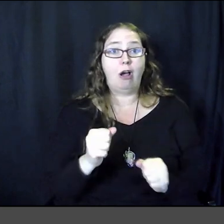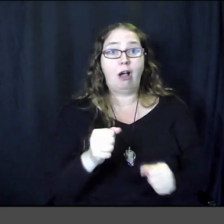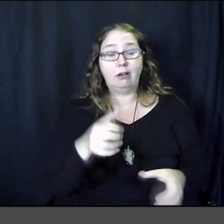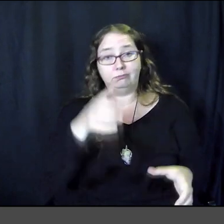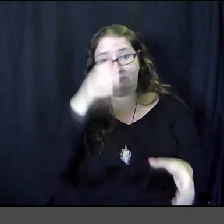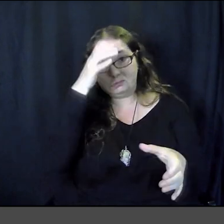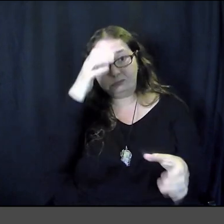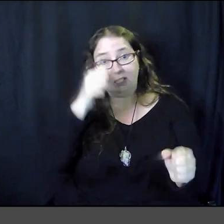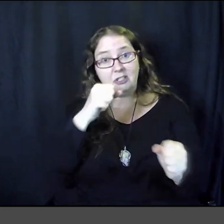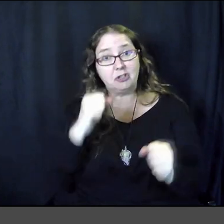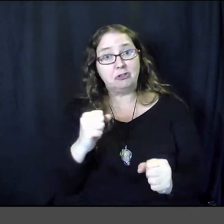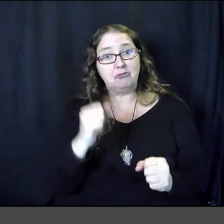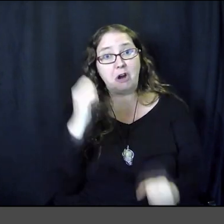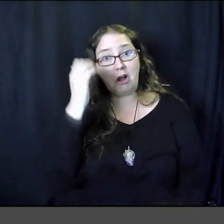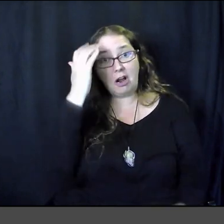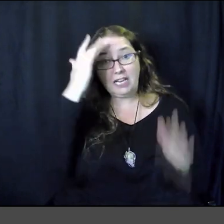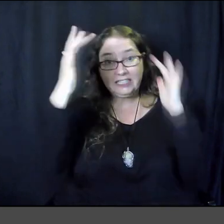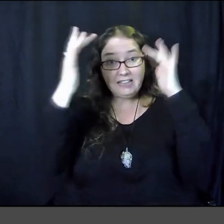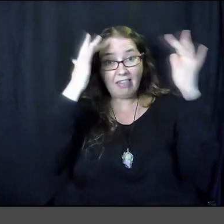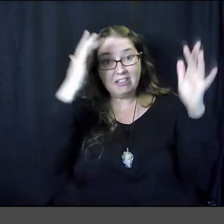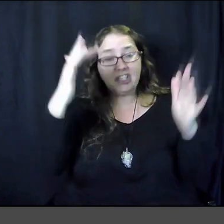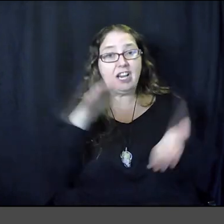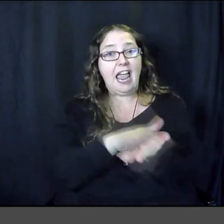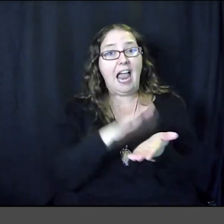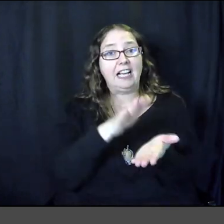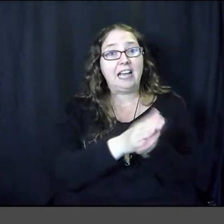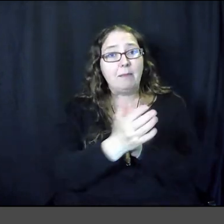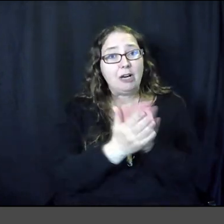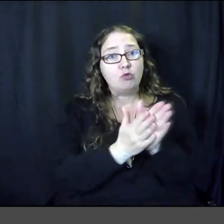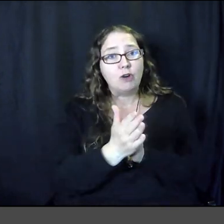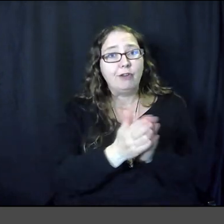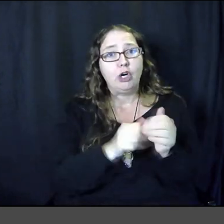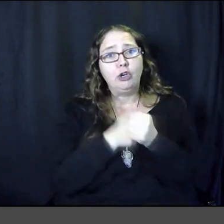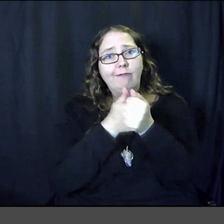SO YOU CAN FOLLOW THE SOURCES, YOU CAN FIND IT FOR YOURSELF TOO.